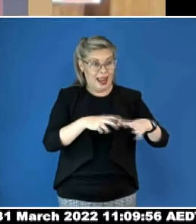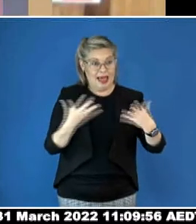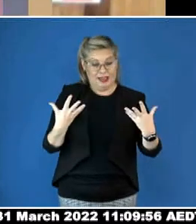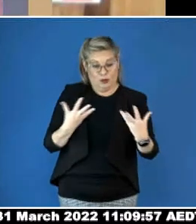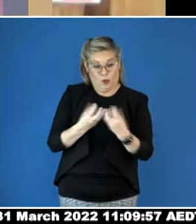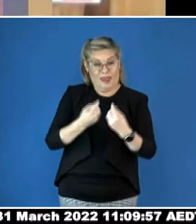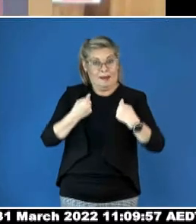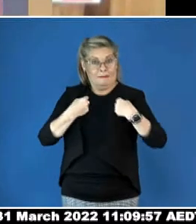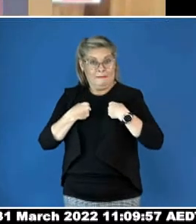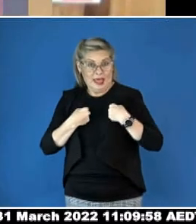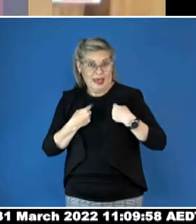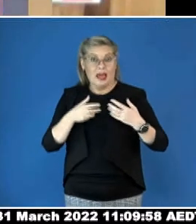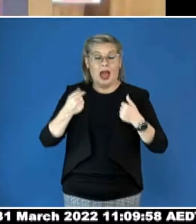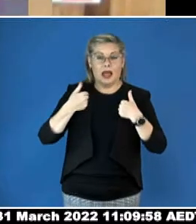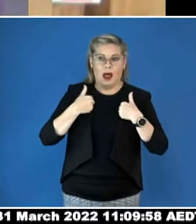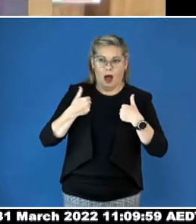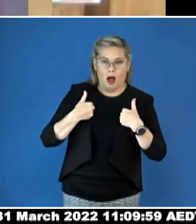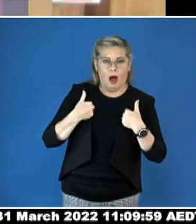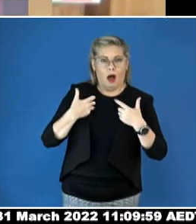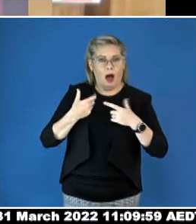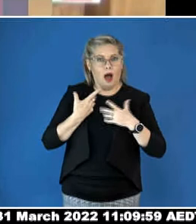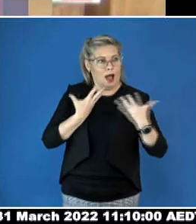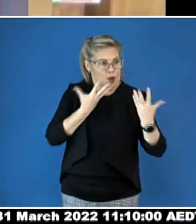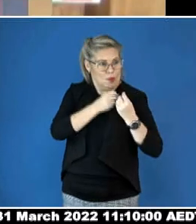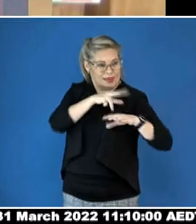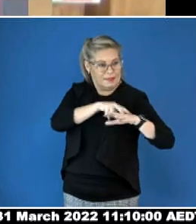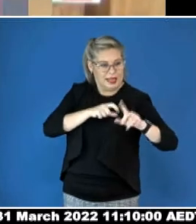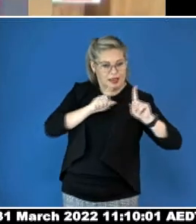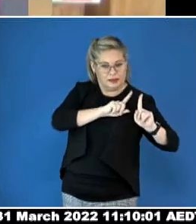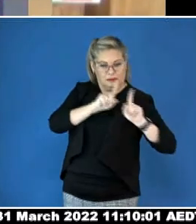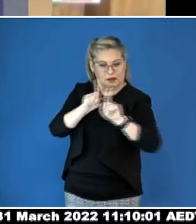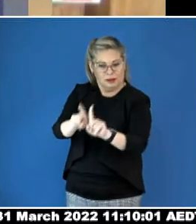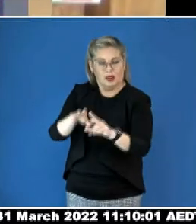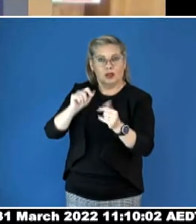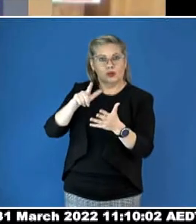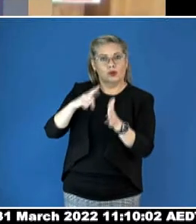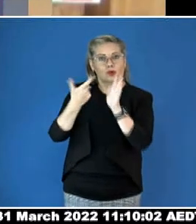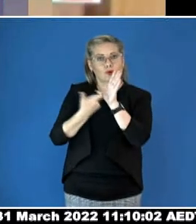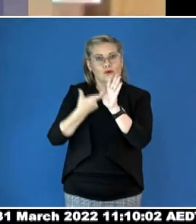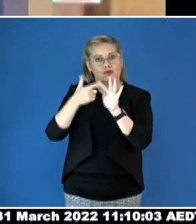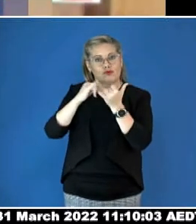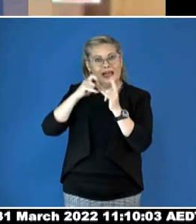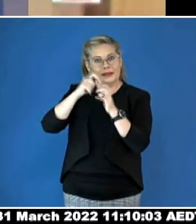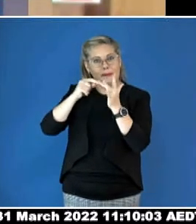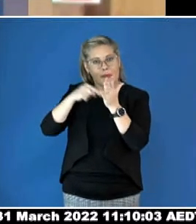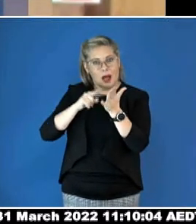from the respite centre to outside where the assault happened. My mum and dad and my GP all believed me too.